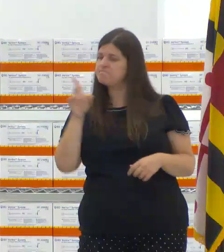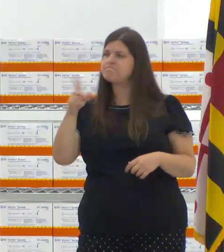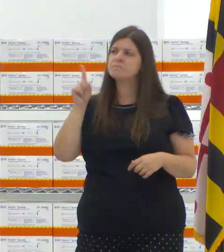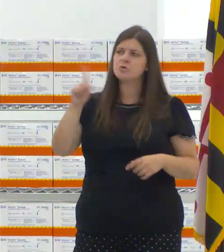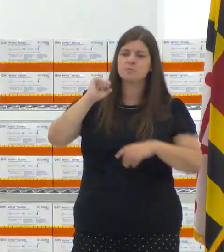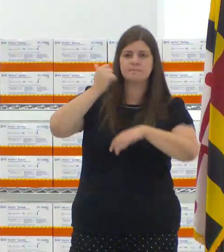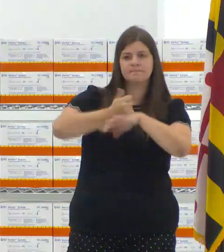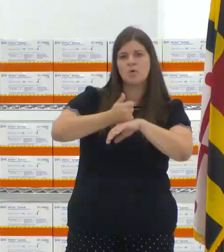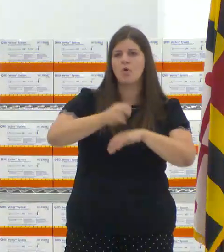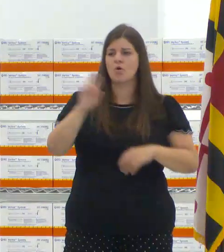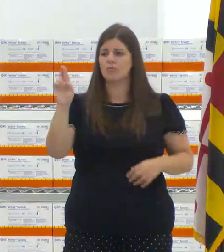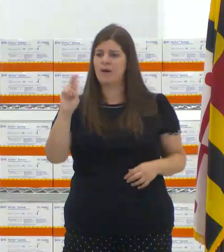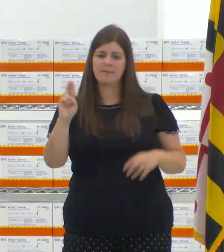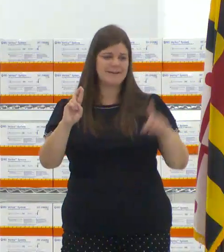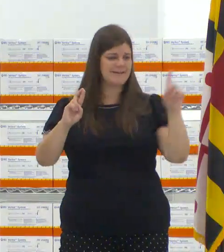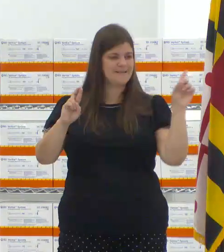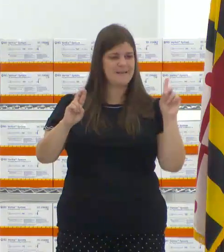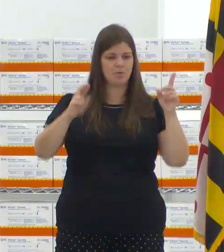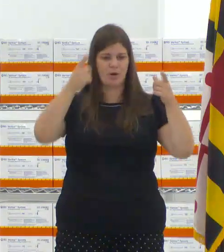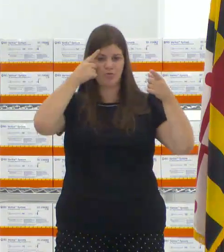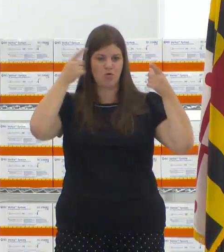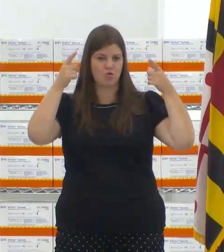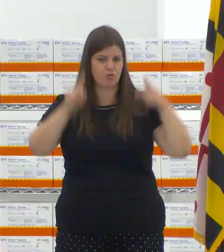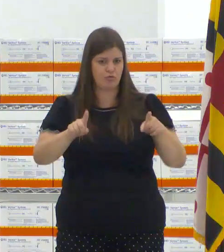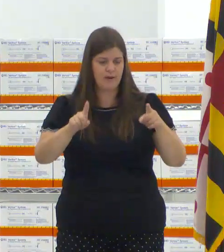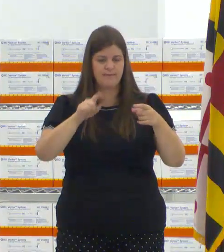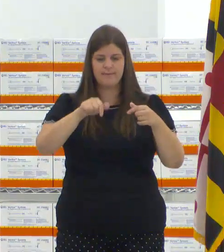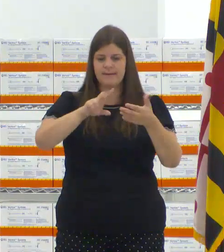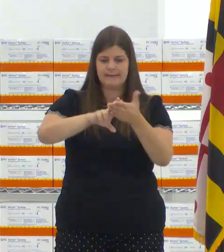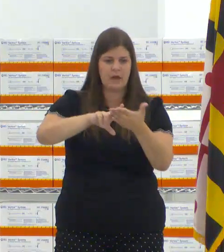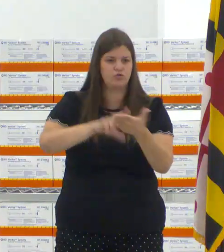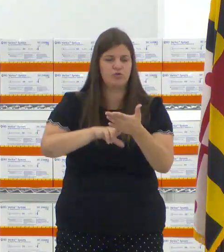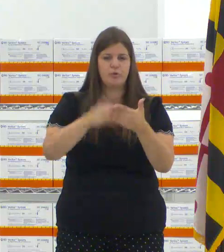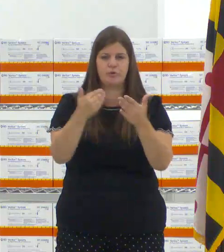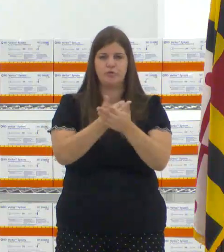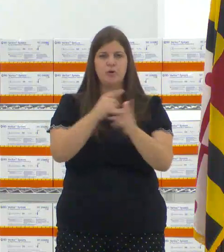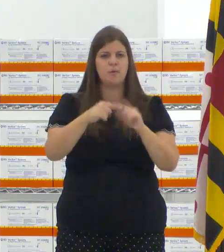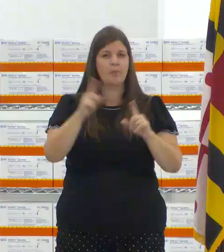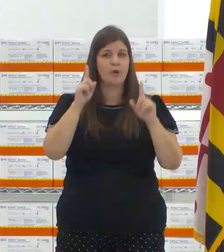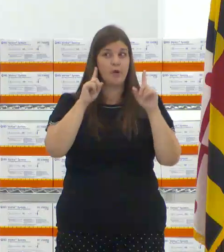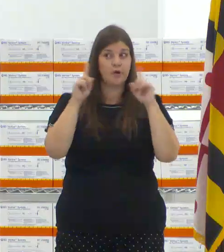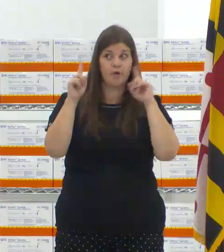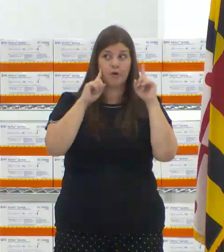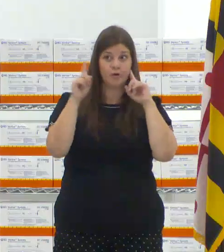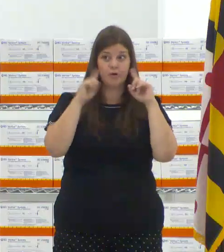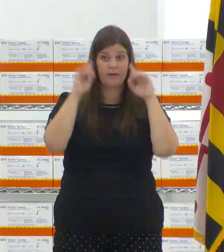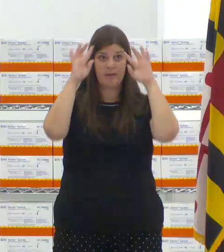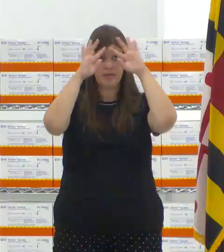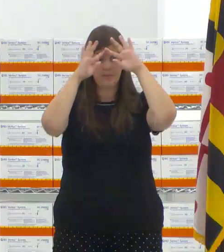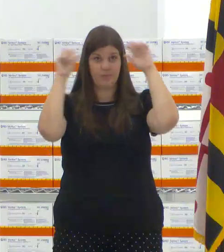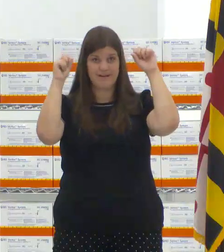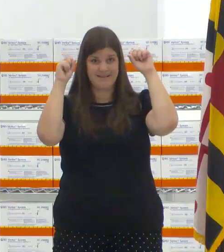Not saying Hopkins' numbers are wrong, but they are significantly different. But we're comparing ourselves to the other 49 states, and we're